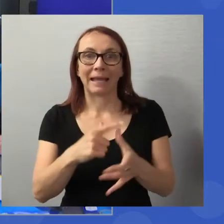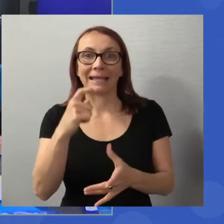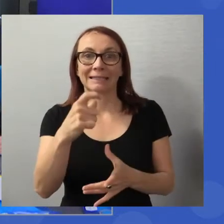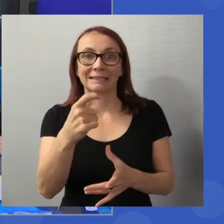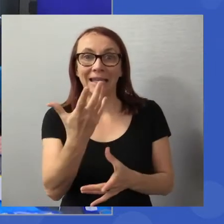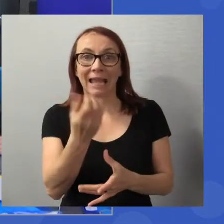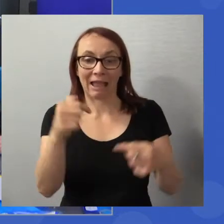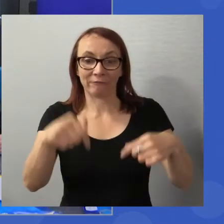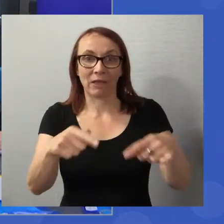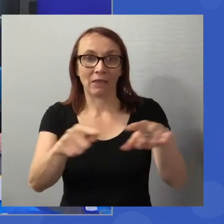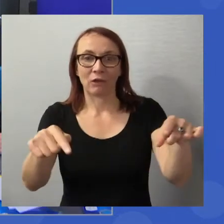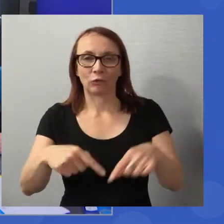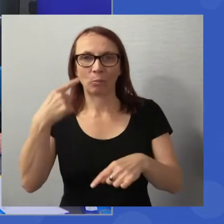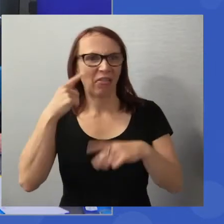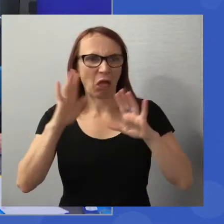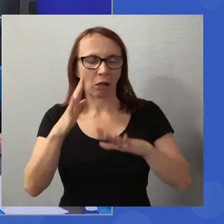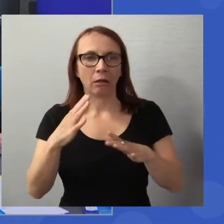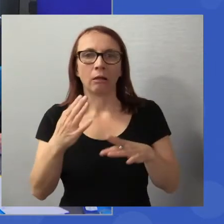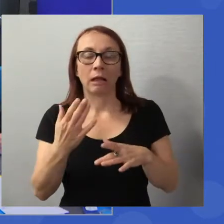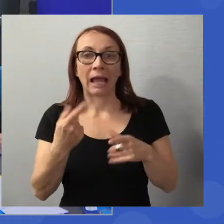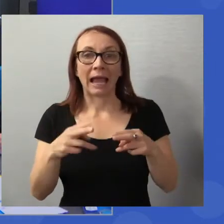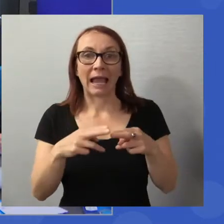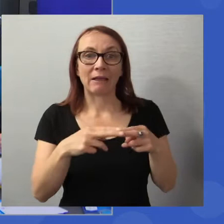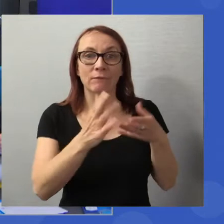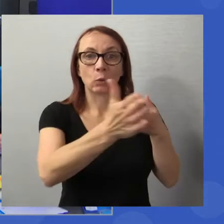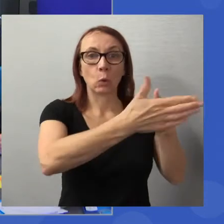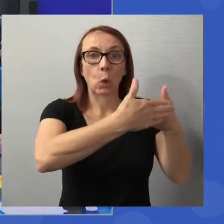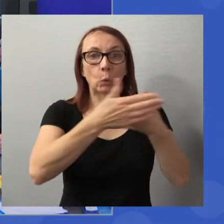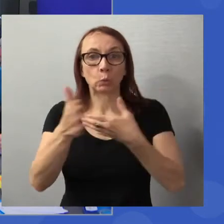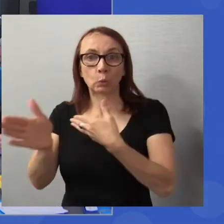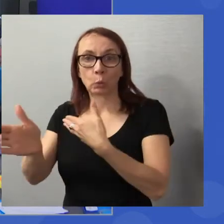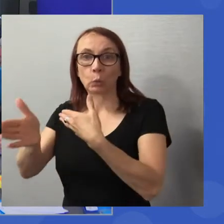thought I wasn't if we keep the doors closed country intuitively the